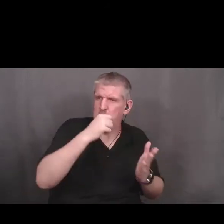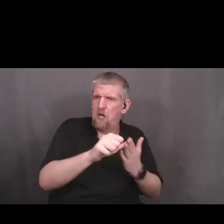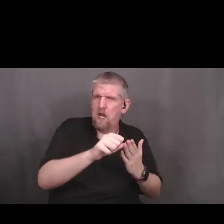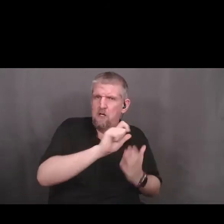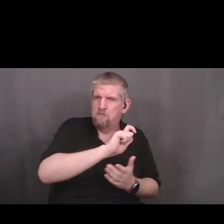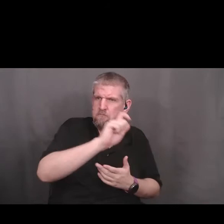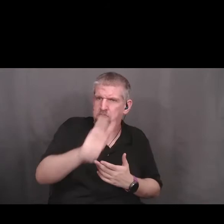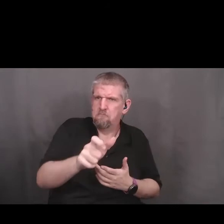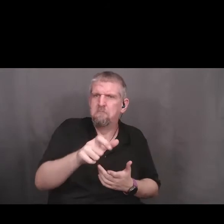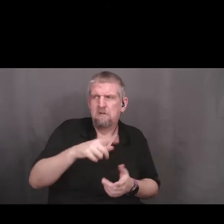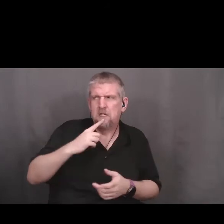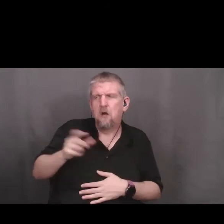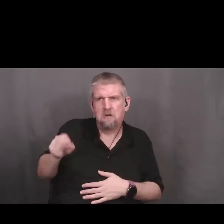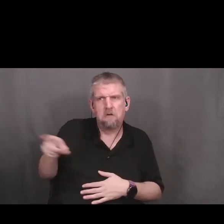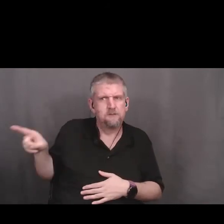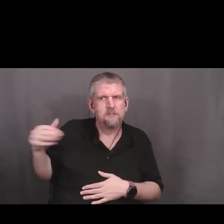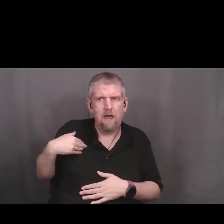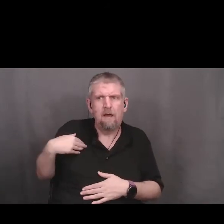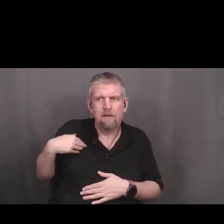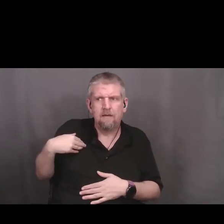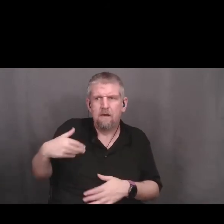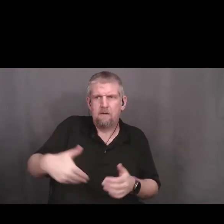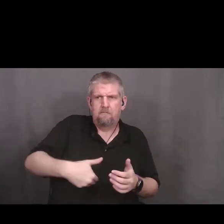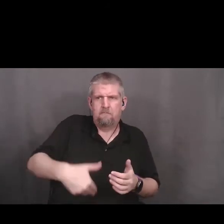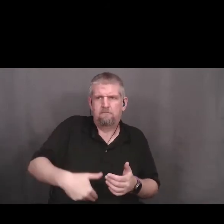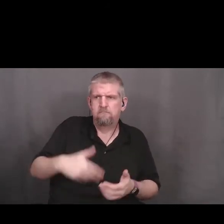saying Lisa has a digestive disability,